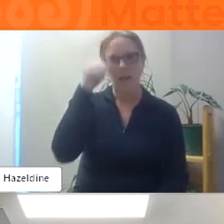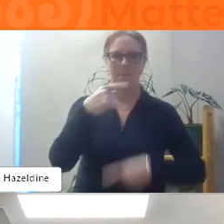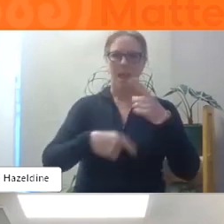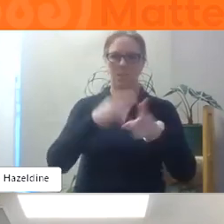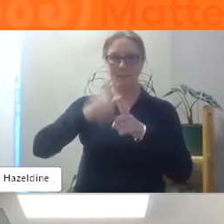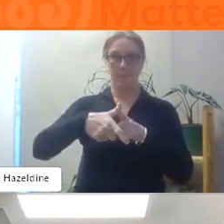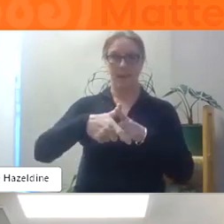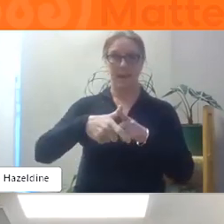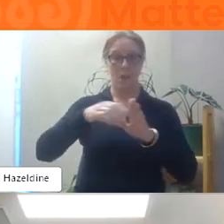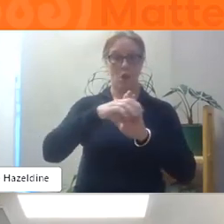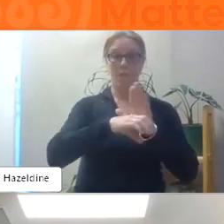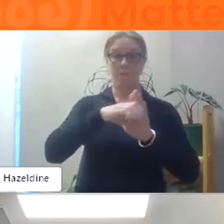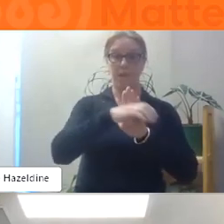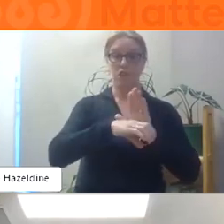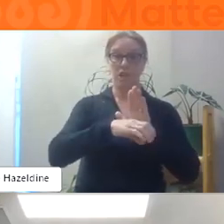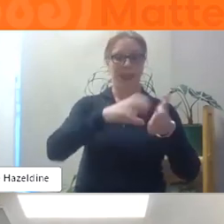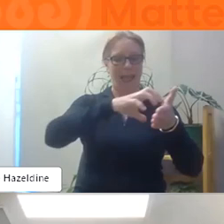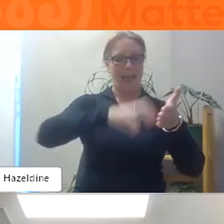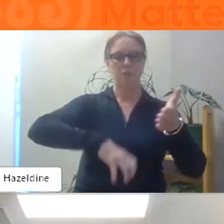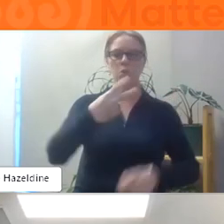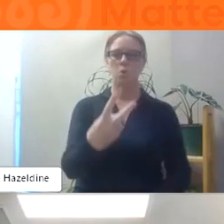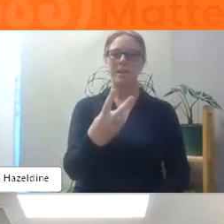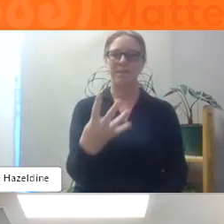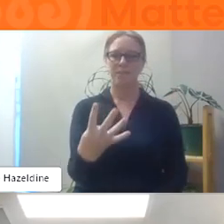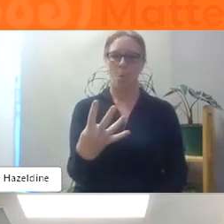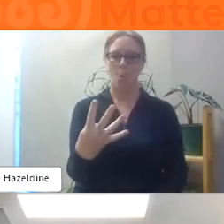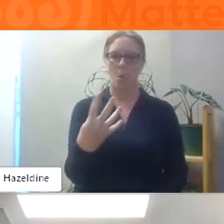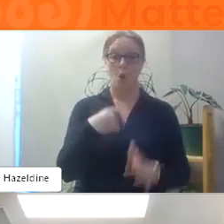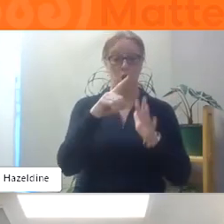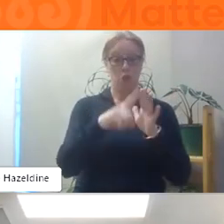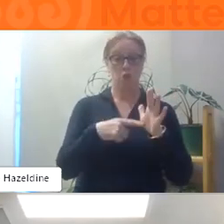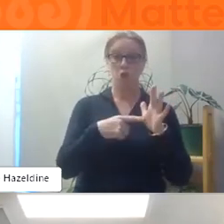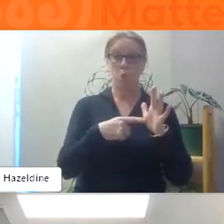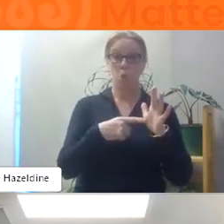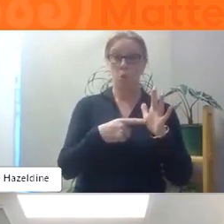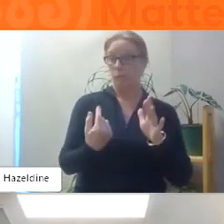article 24. Jude did a study, or one of her students did a study